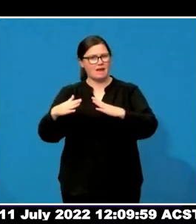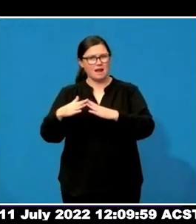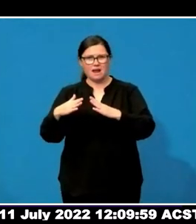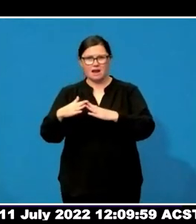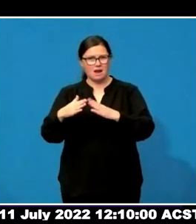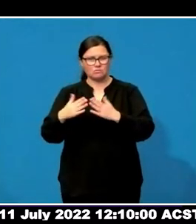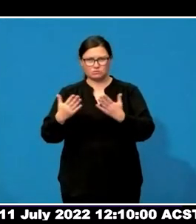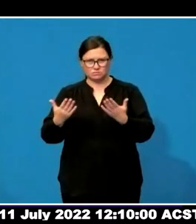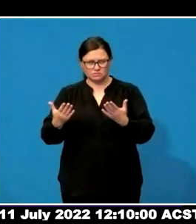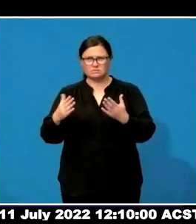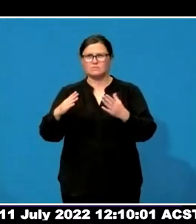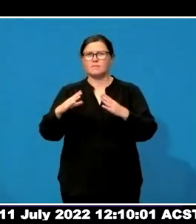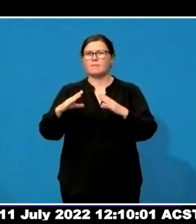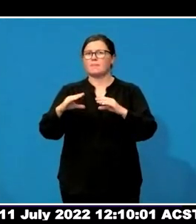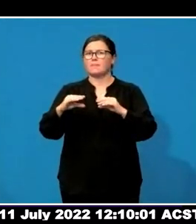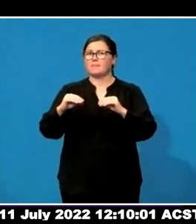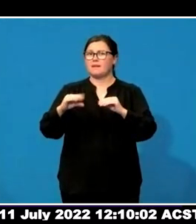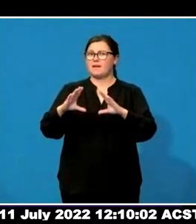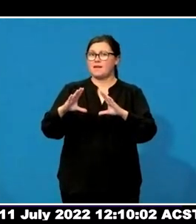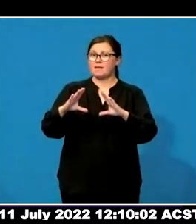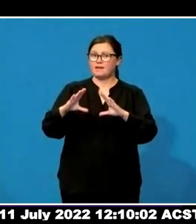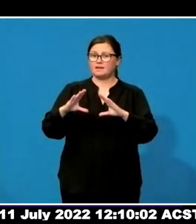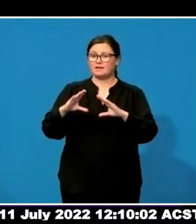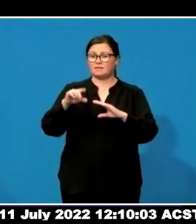after that that you thought it was better for him to come to Alice Springs?